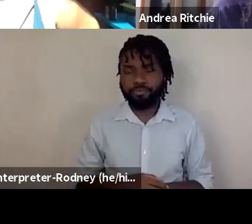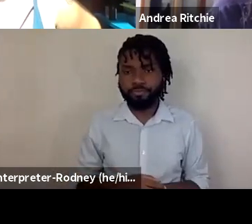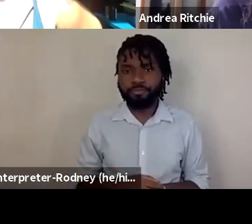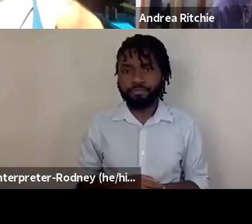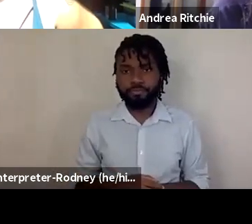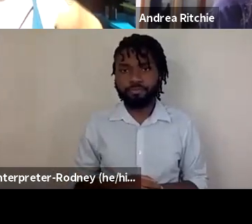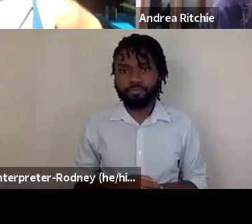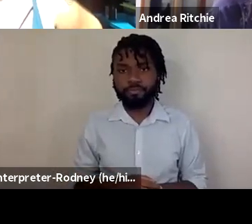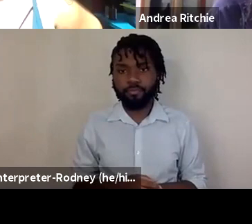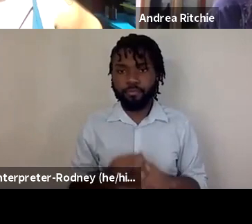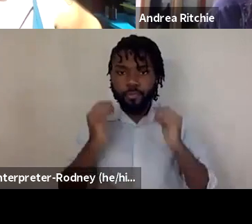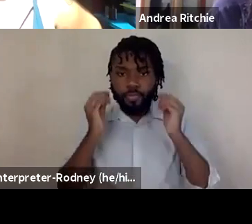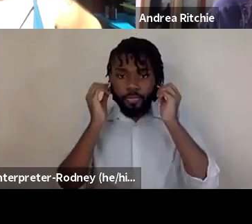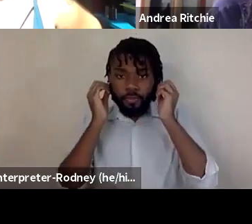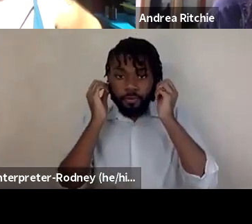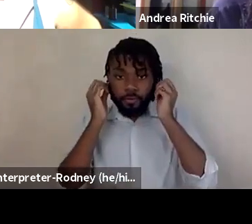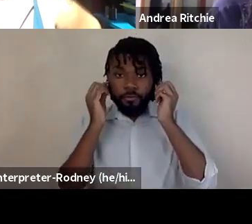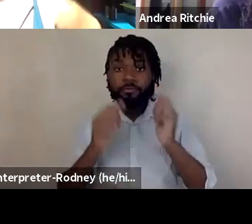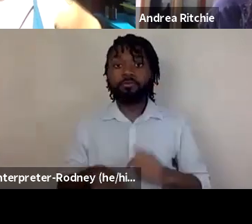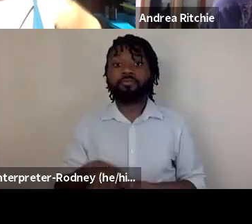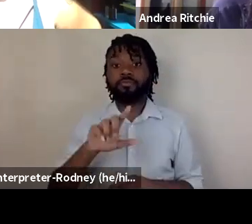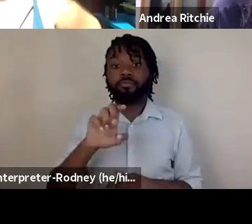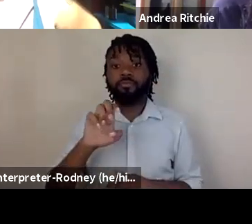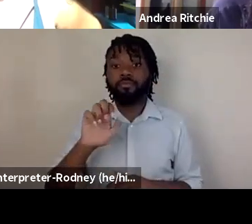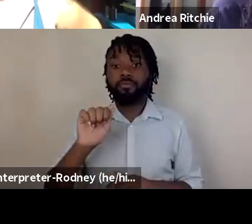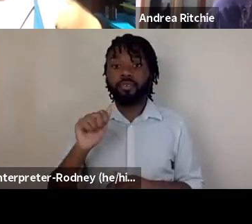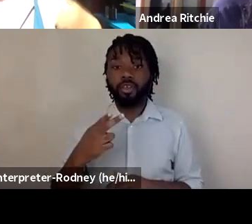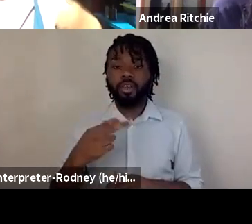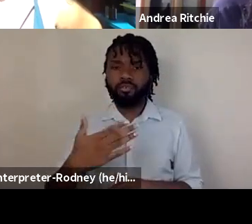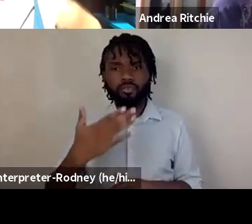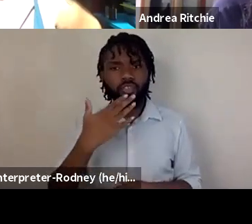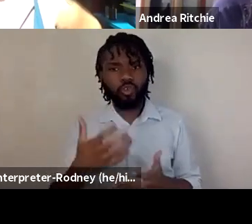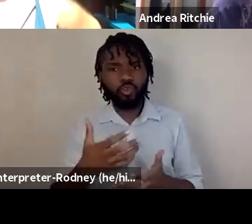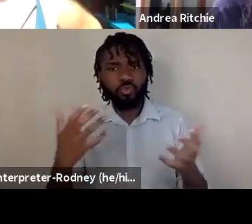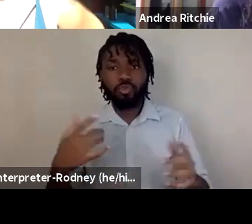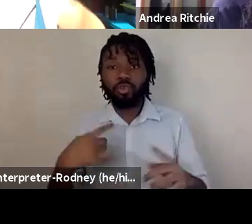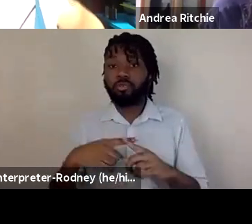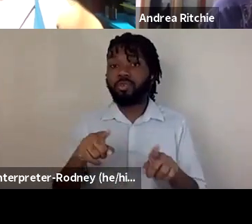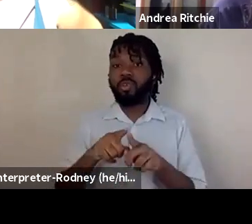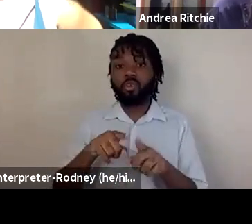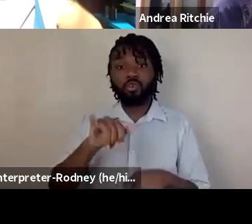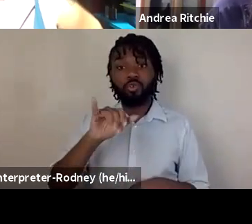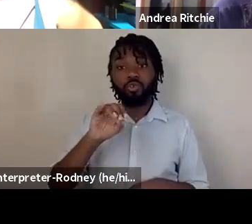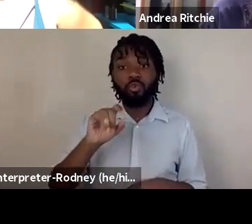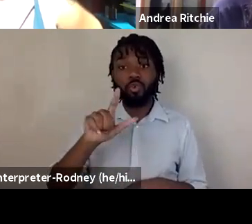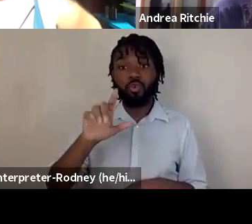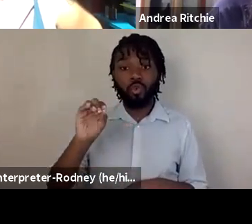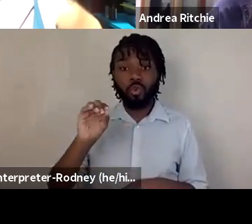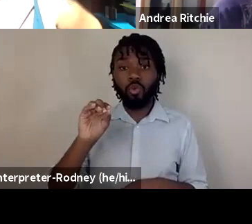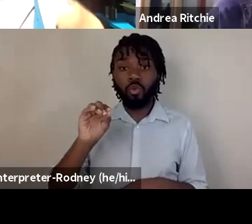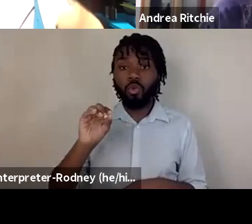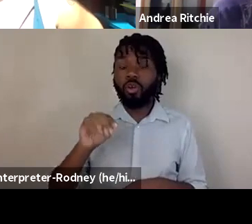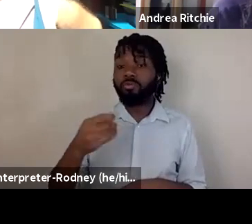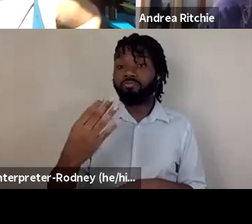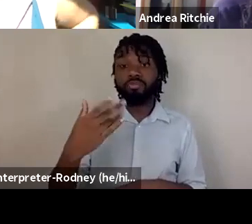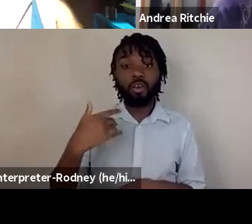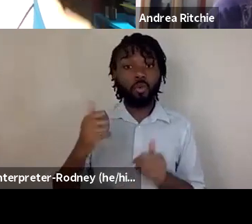This is Leah speaking. Thank you so much, and Yolo, I just wanna reflect that in the Q and A, the last time I looked, there was like five people saying,